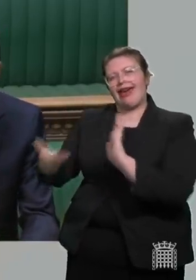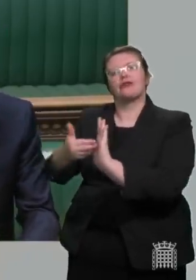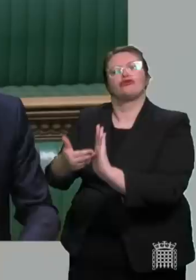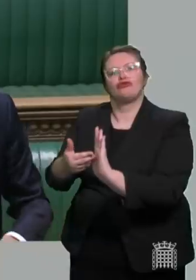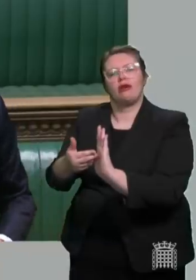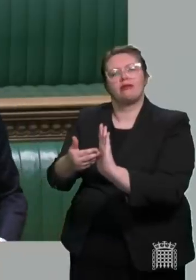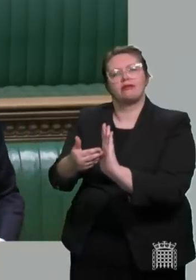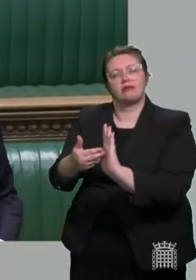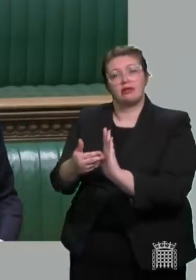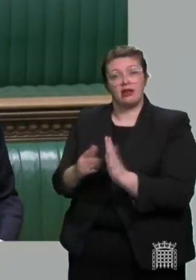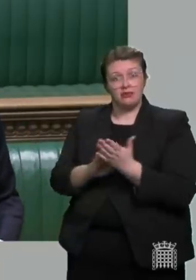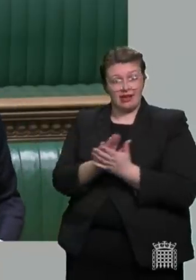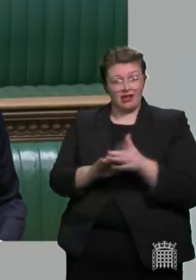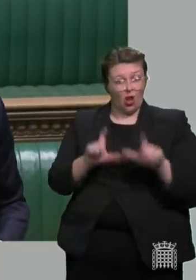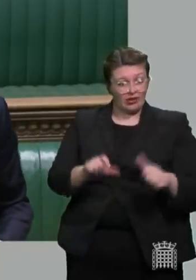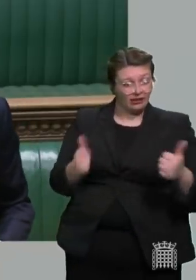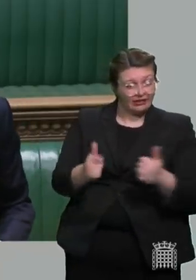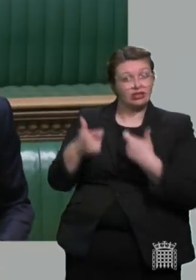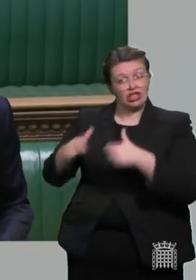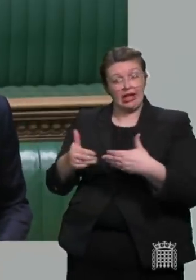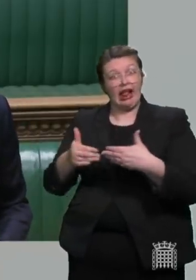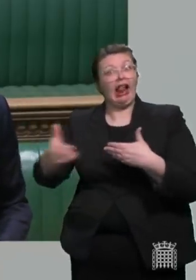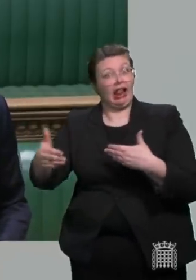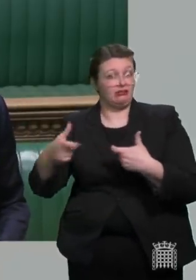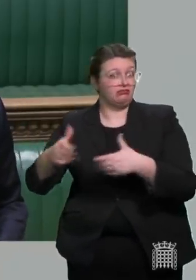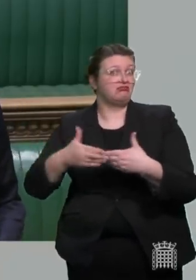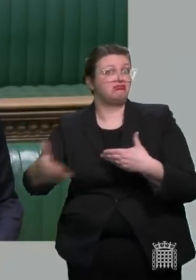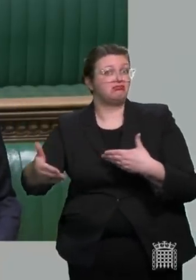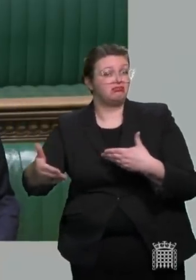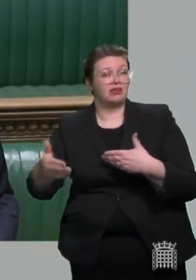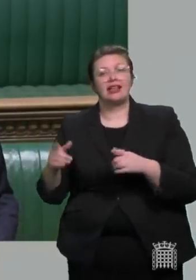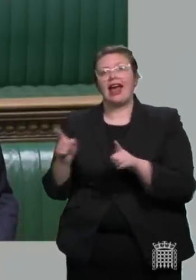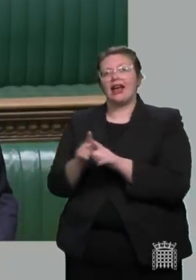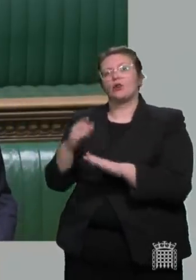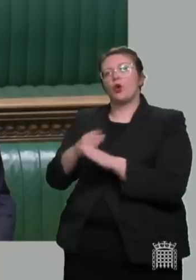working tax credit claimants with equivalent support for the next six months. Because of